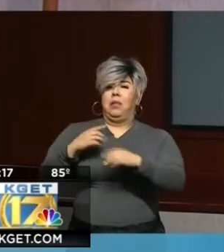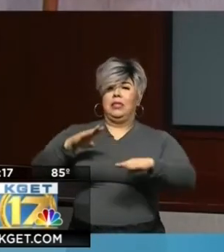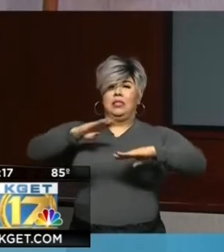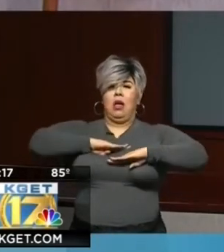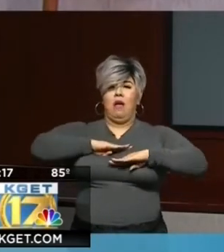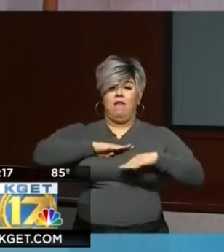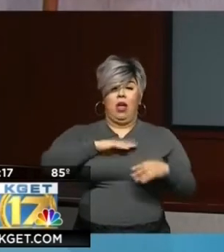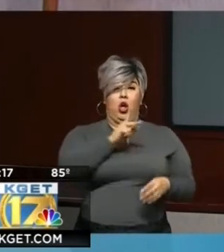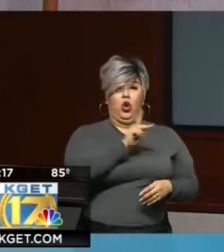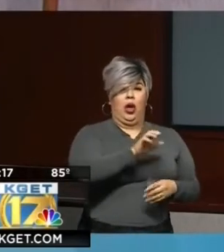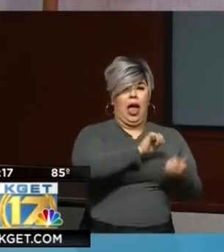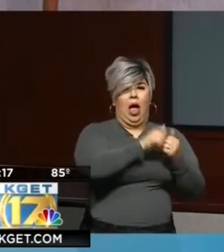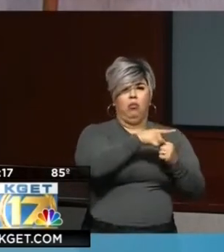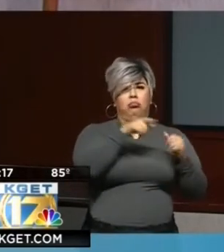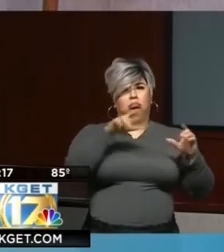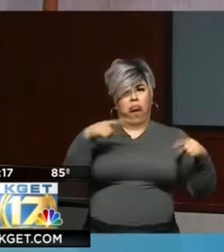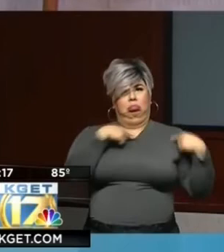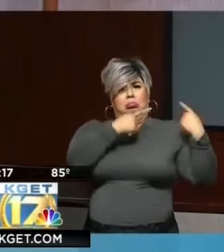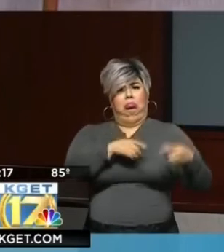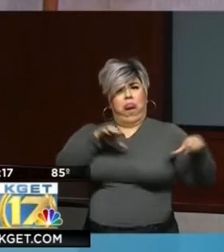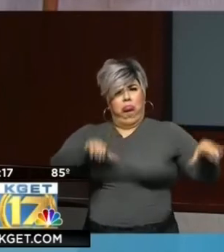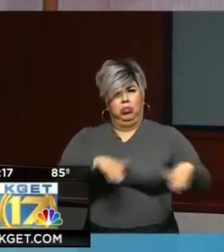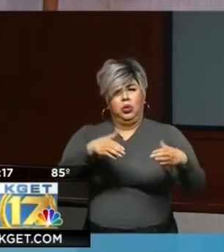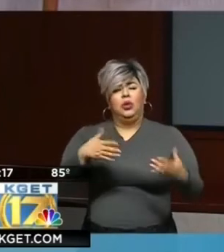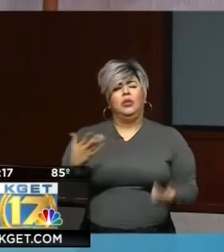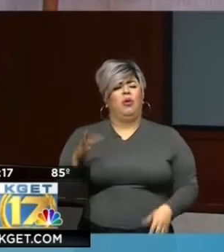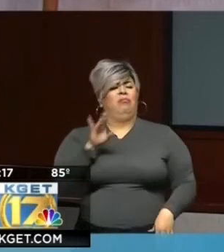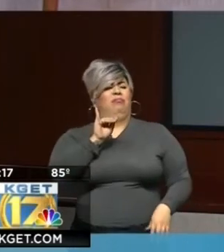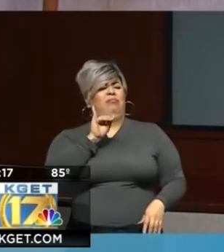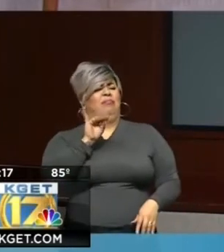IS FEELING SATISFIED WITH THE WAY THE COUNTY HAS APPROACHED